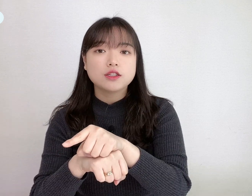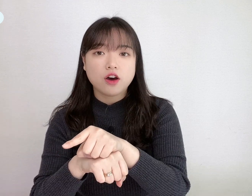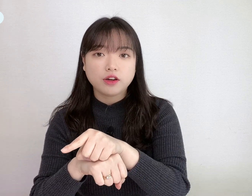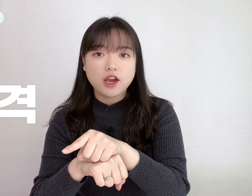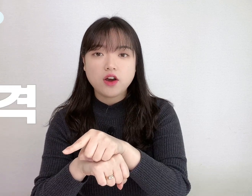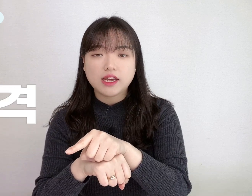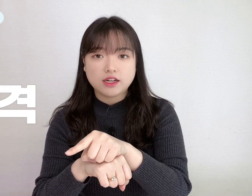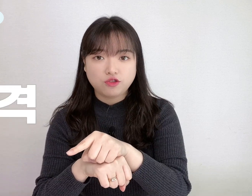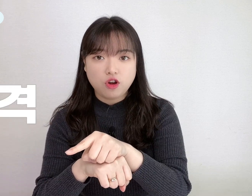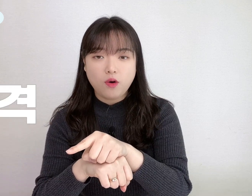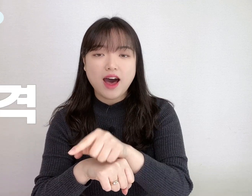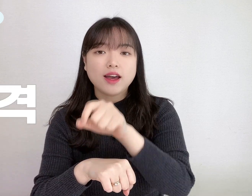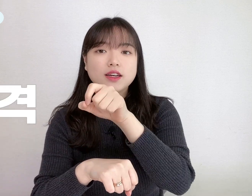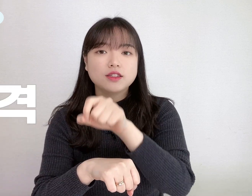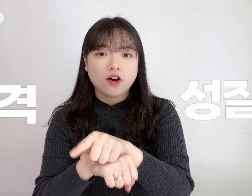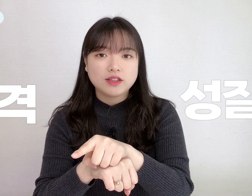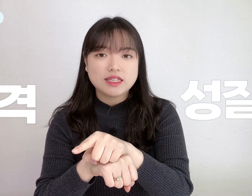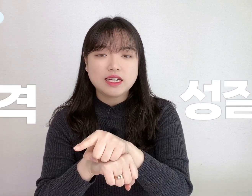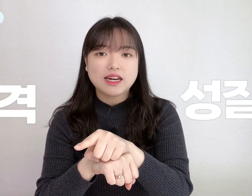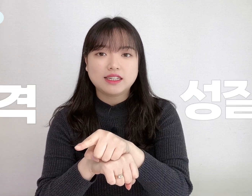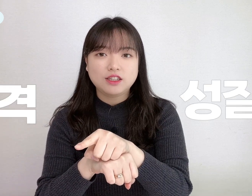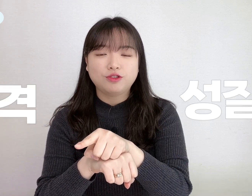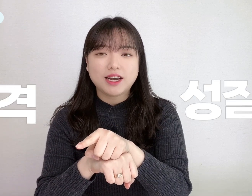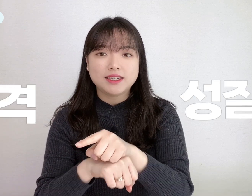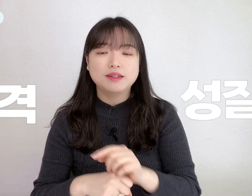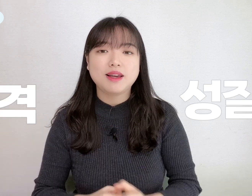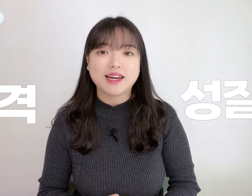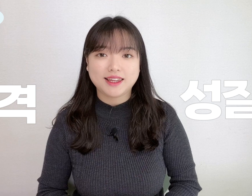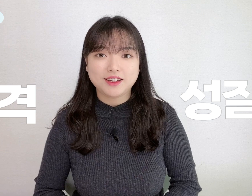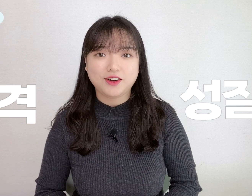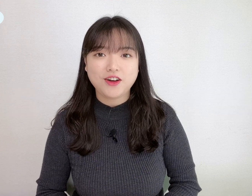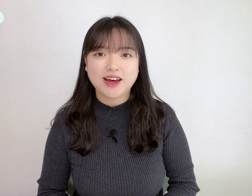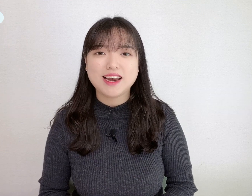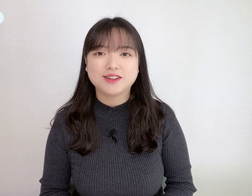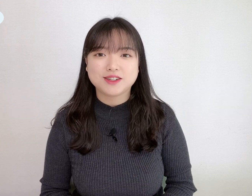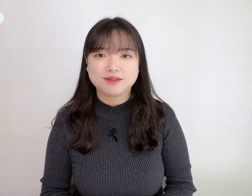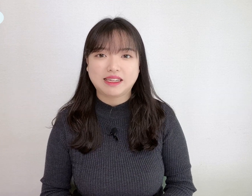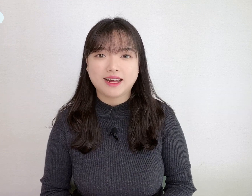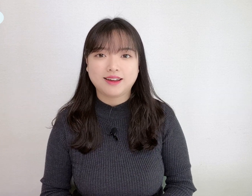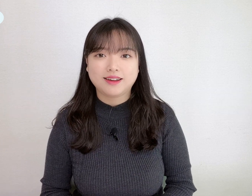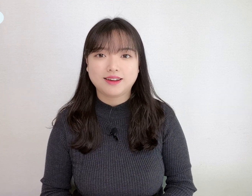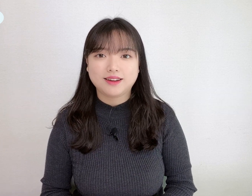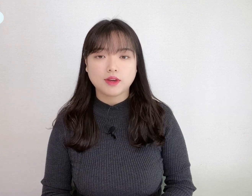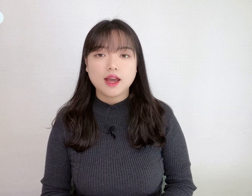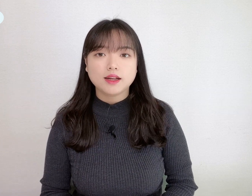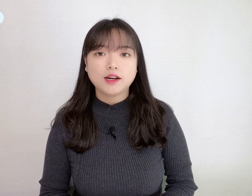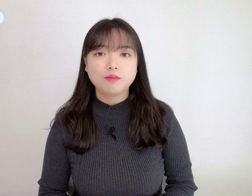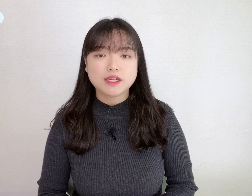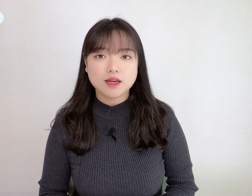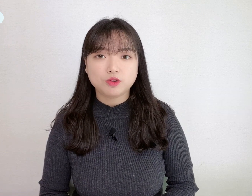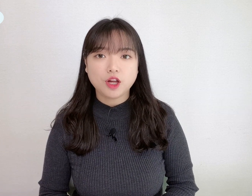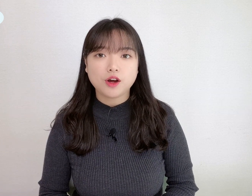language has two meanings: sign language and character. So, from now on, I will learn